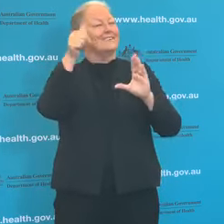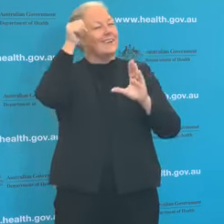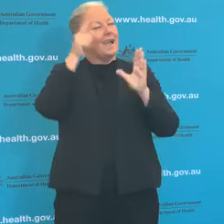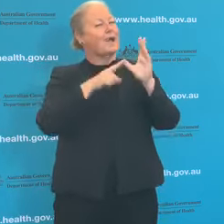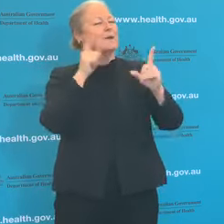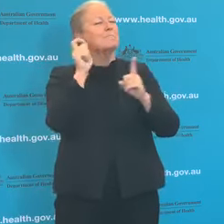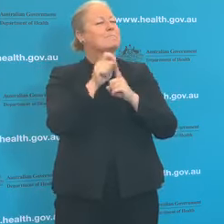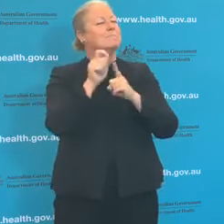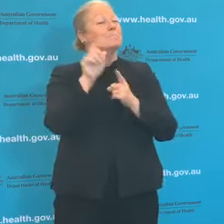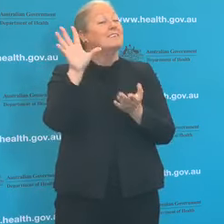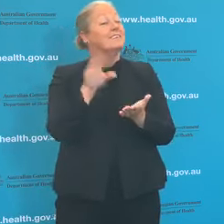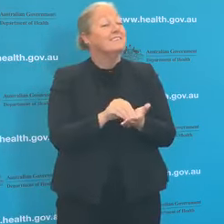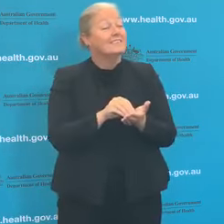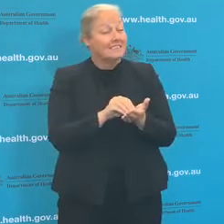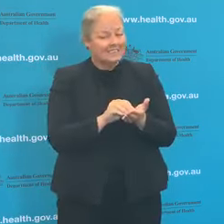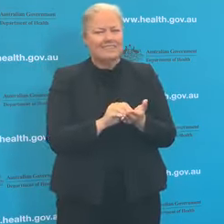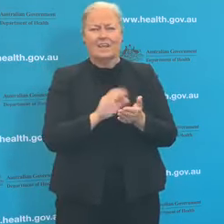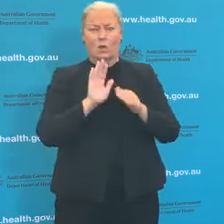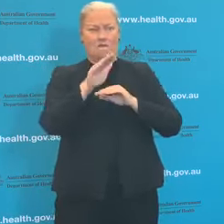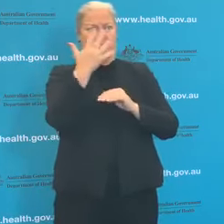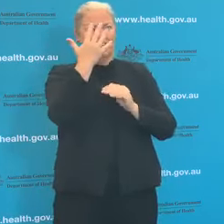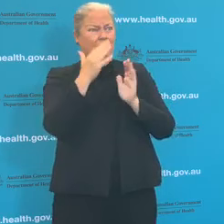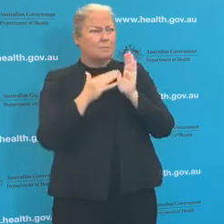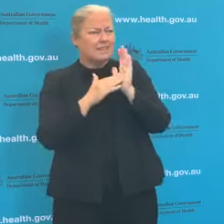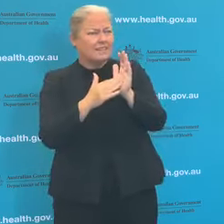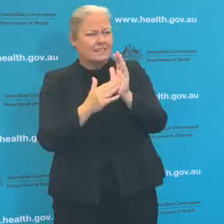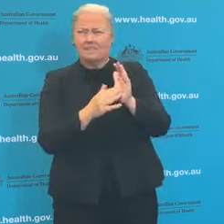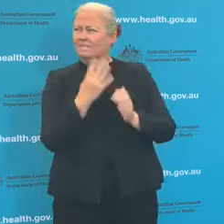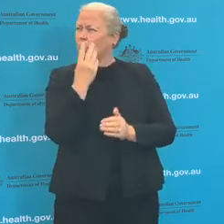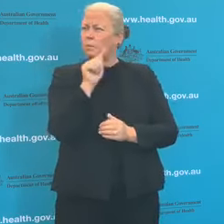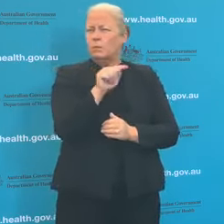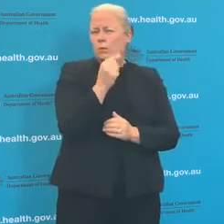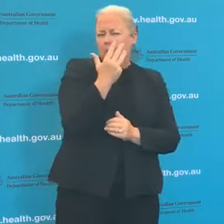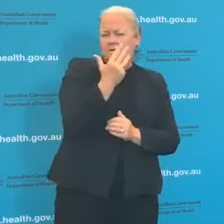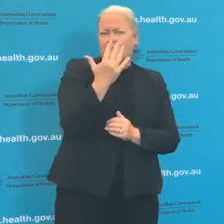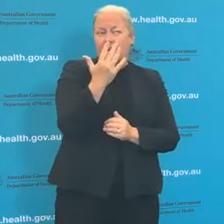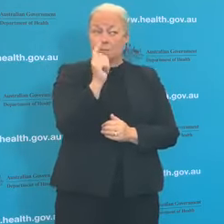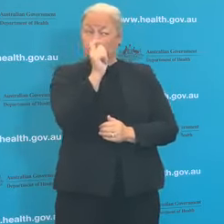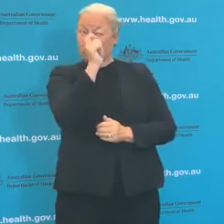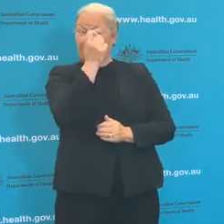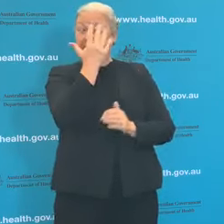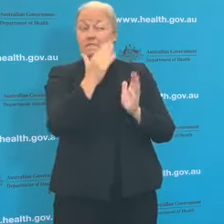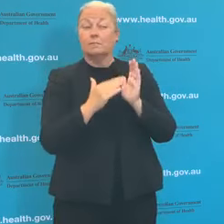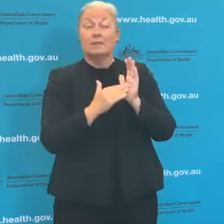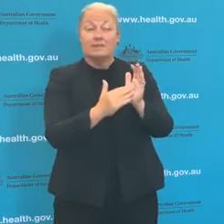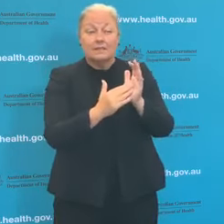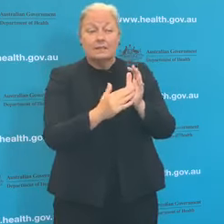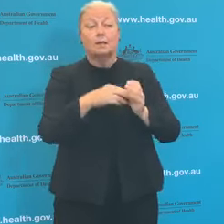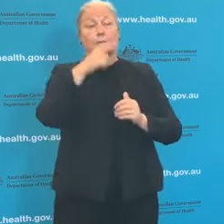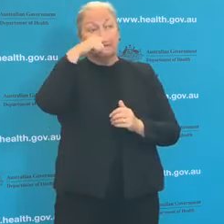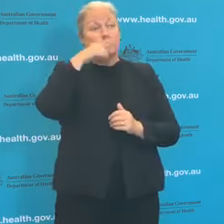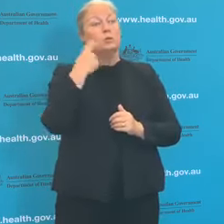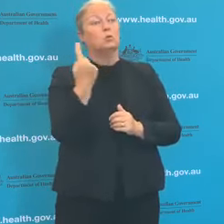million i think it's 4.95 million downloads at the moment. As